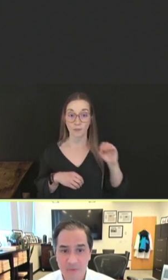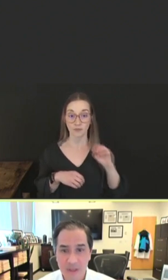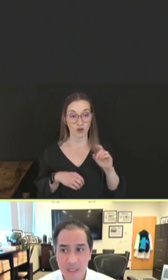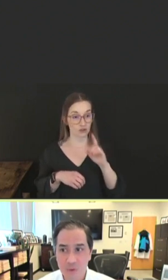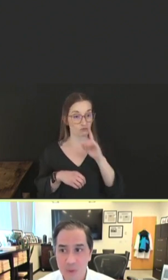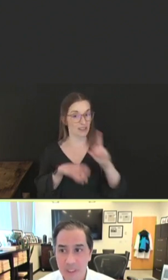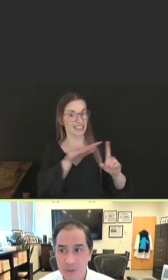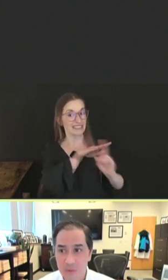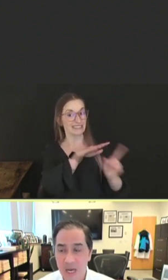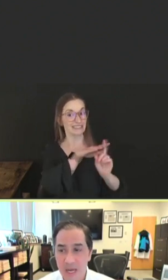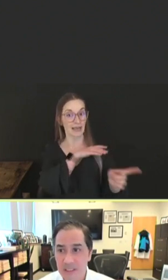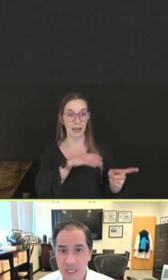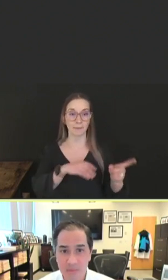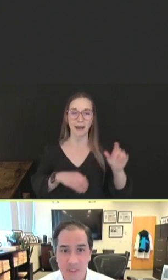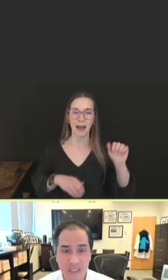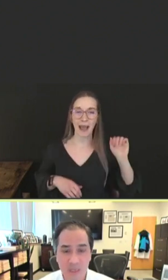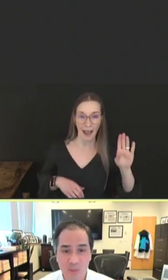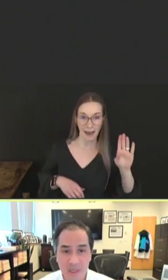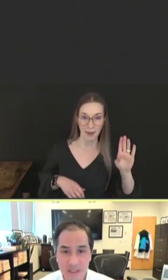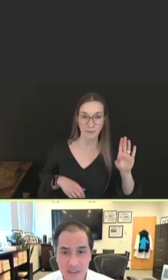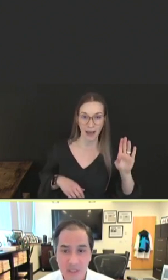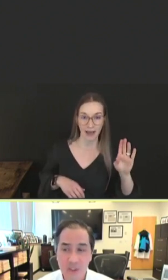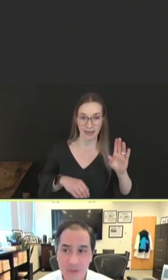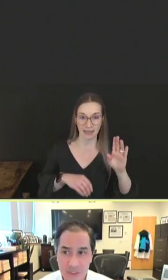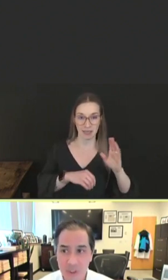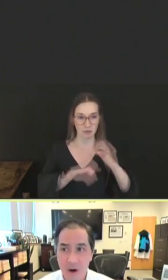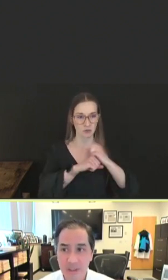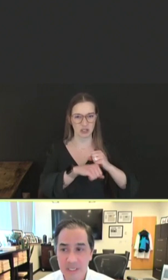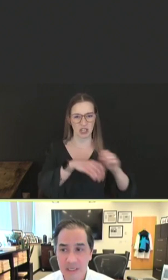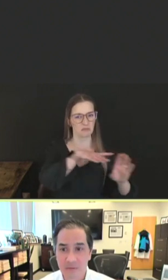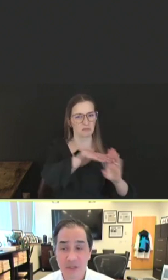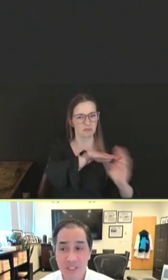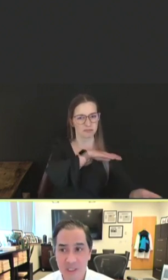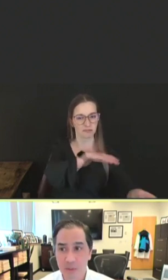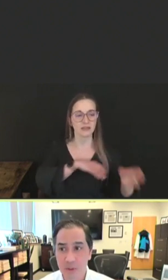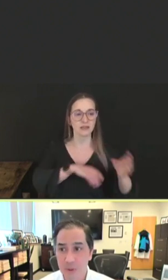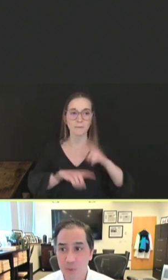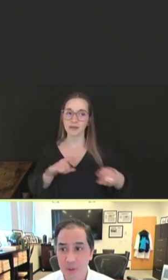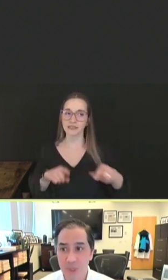they really do not escape T cell responses. So this is our data, very similar to what